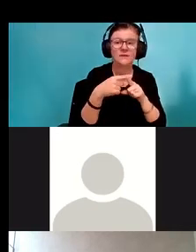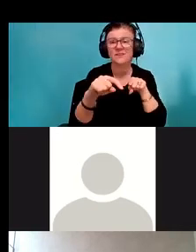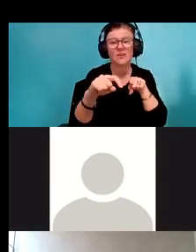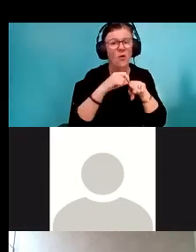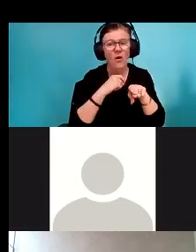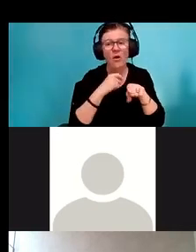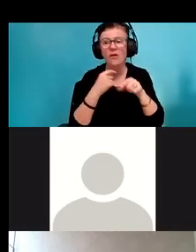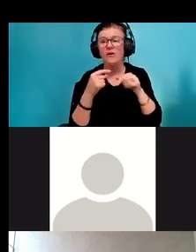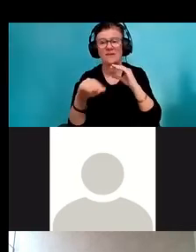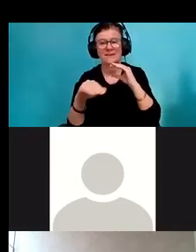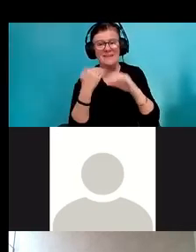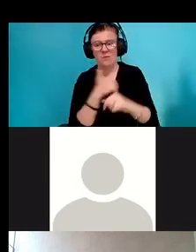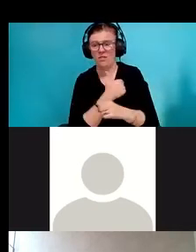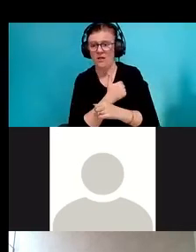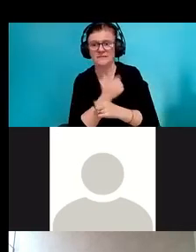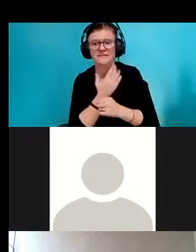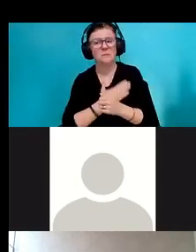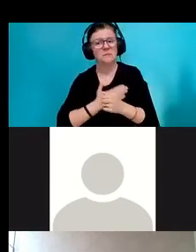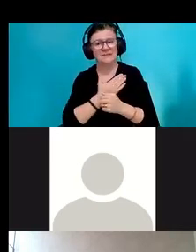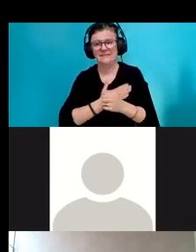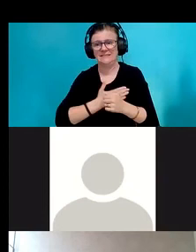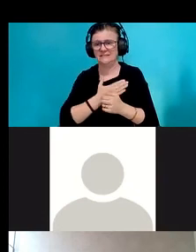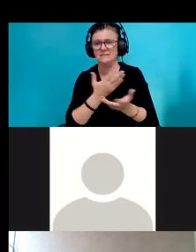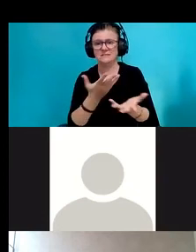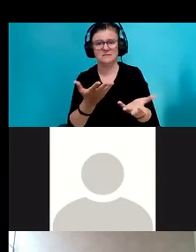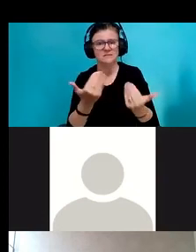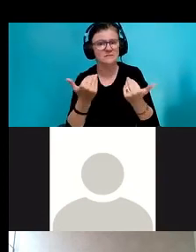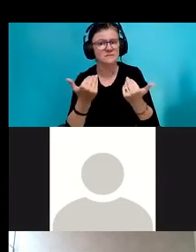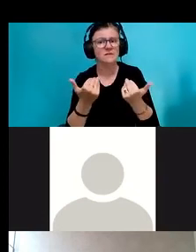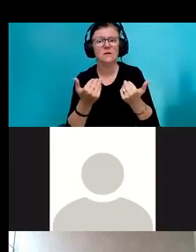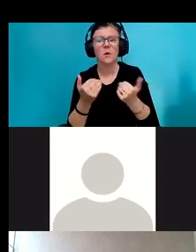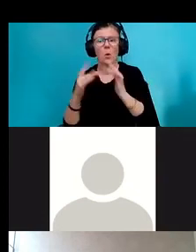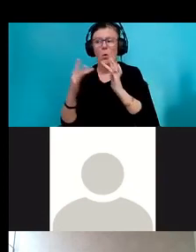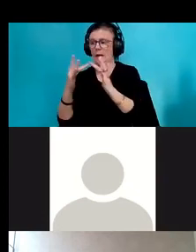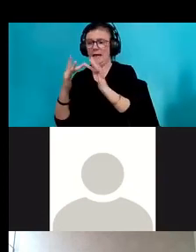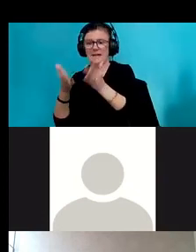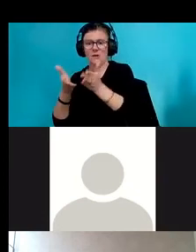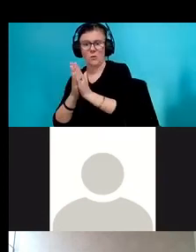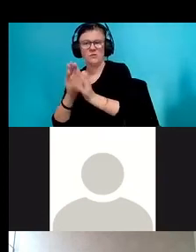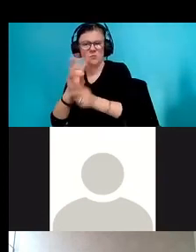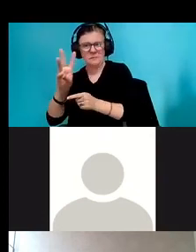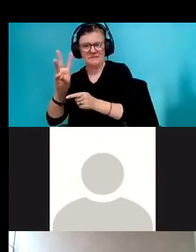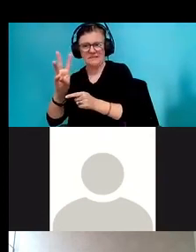or submit a Contact Us request, and we will do our best